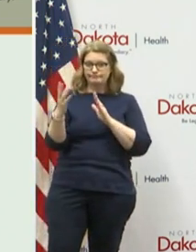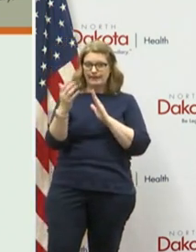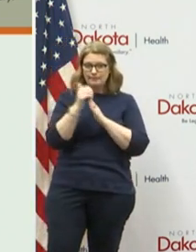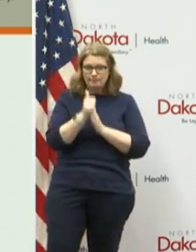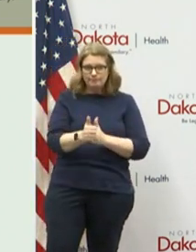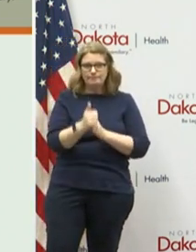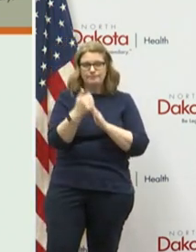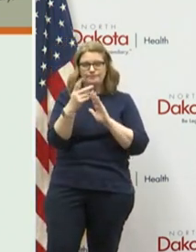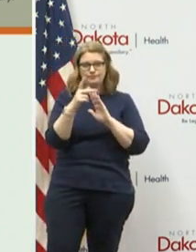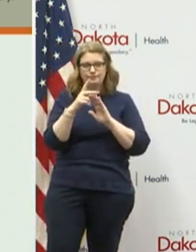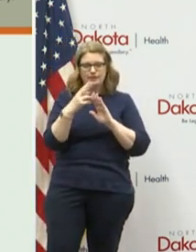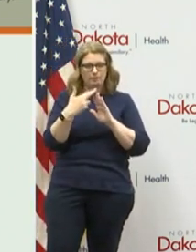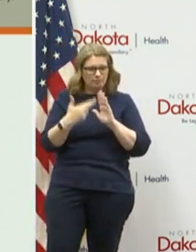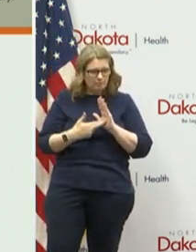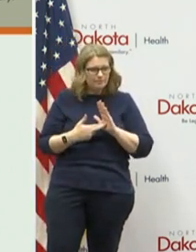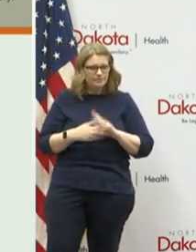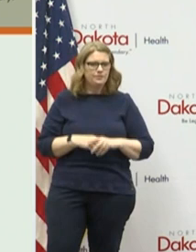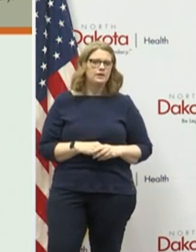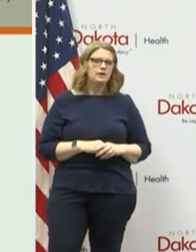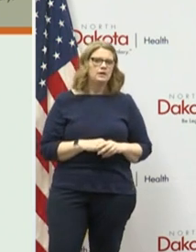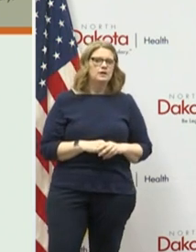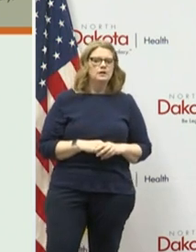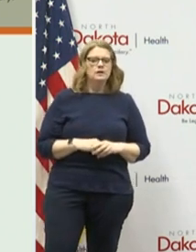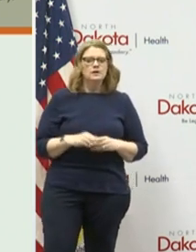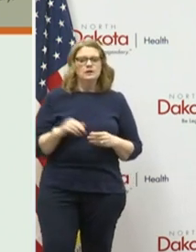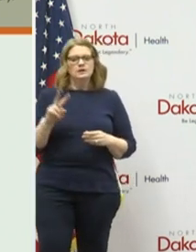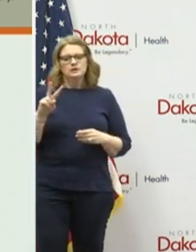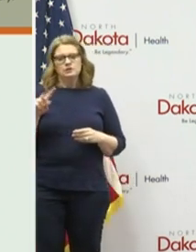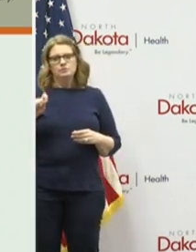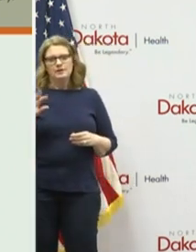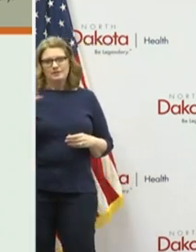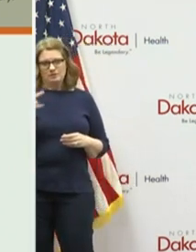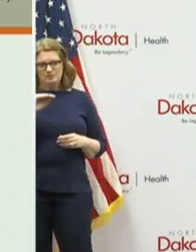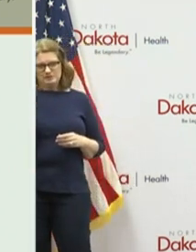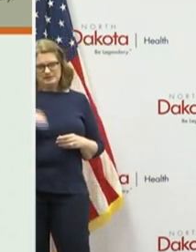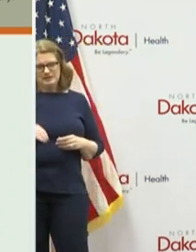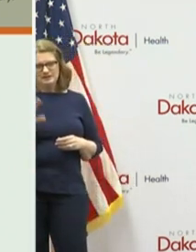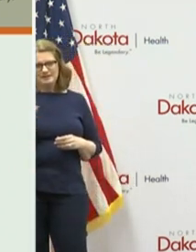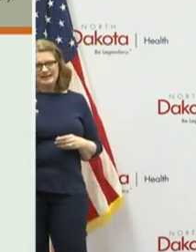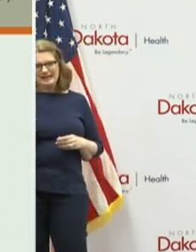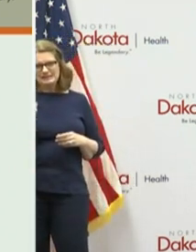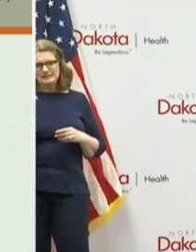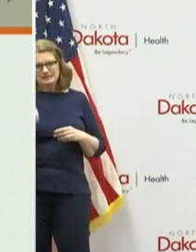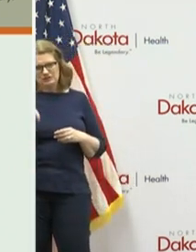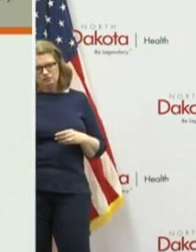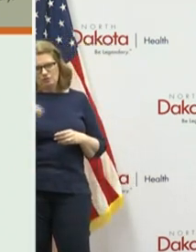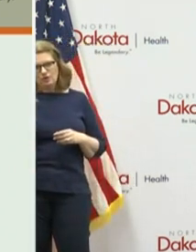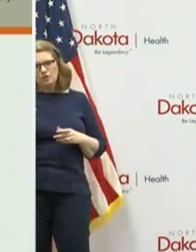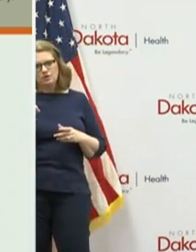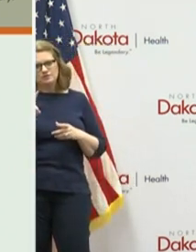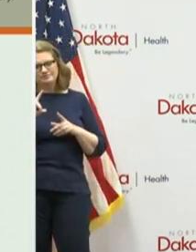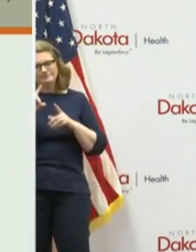GREAT EXERCISING OF THE PERSON RESPONSIBILITY AND GREAT WORK ON THE NORTH DAKOTA SMART PROTOCOLS AND GUIDELINES.